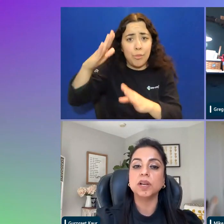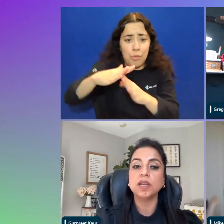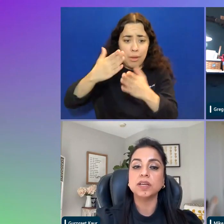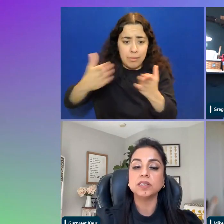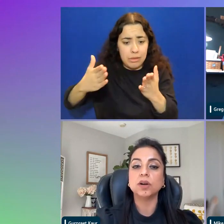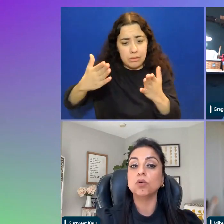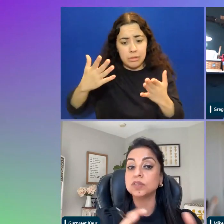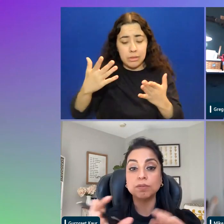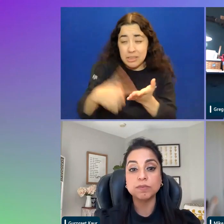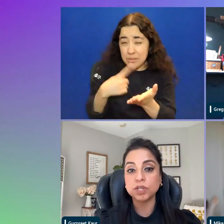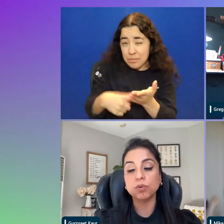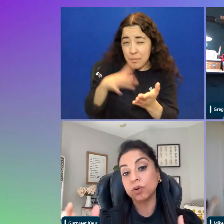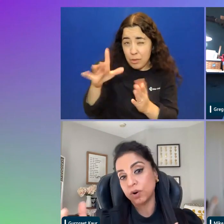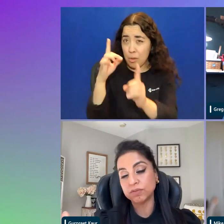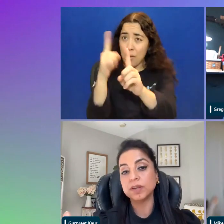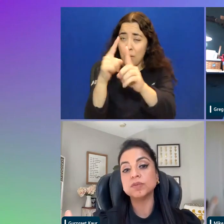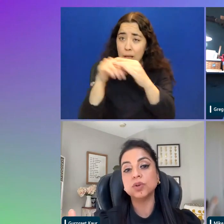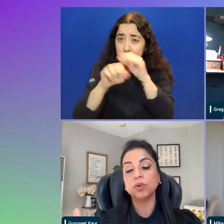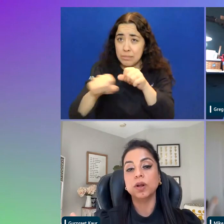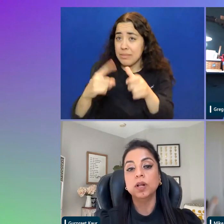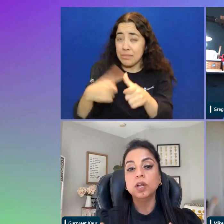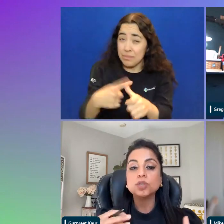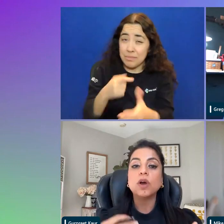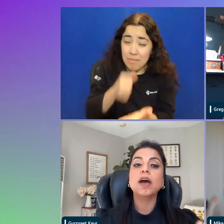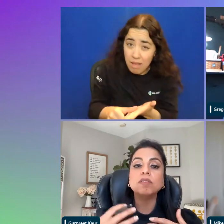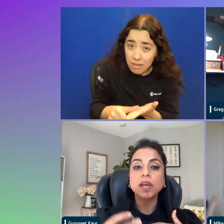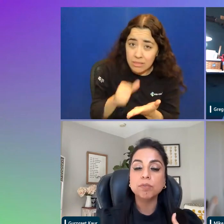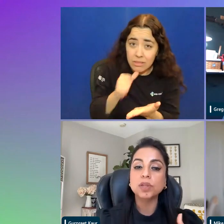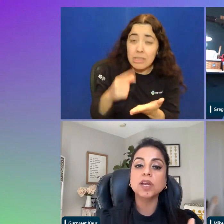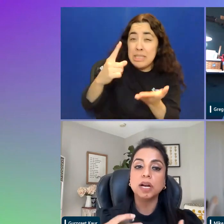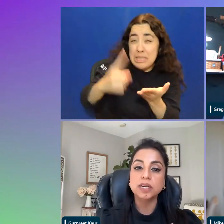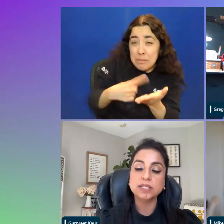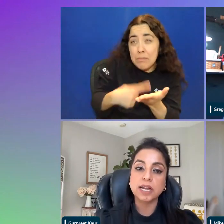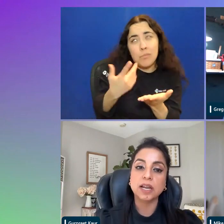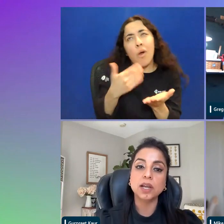accessibility as their goal, sometimes they don't. A lot of times they don't. So having empathy and understanding of